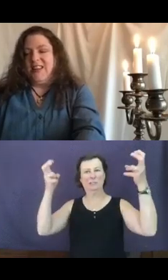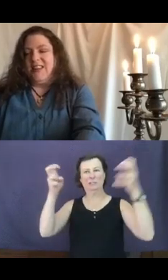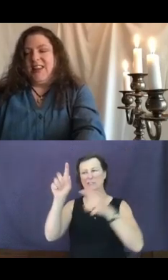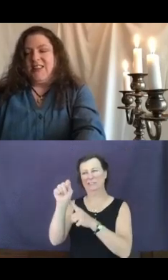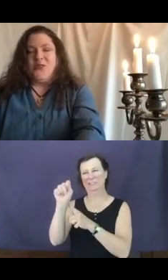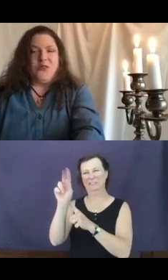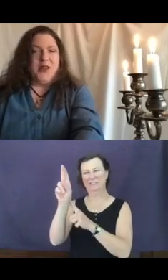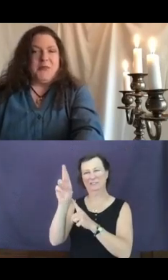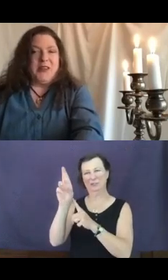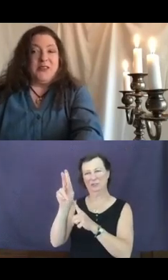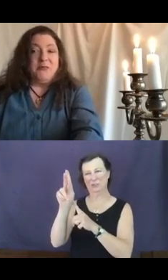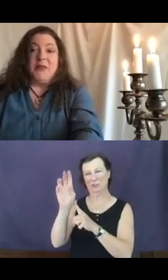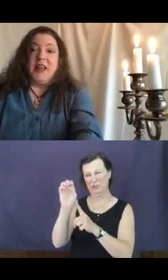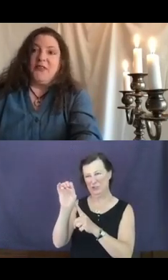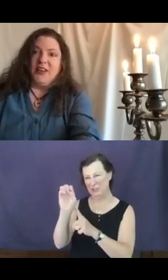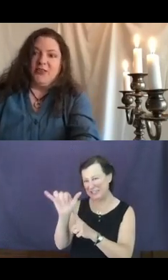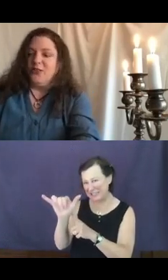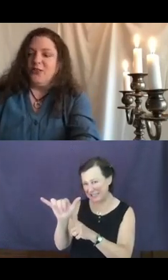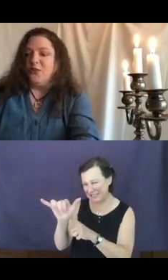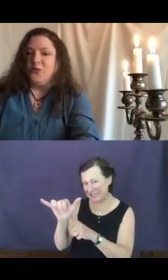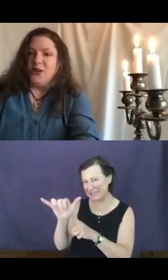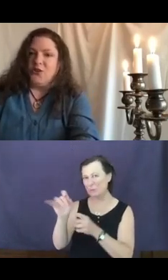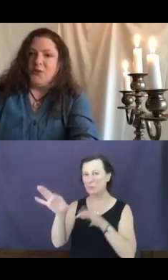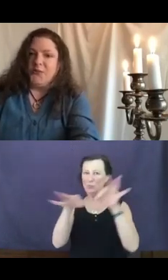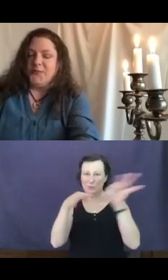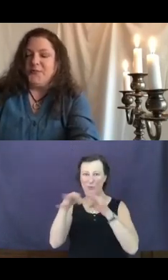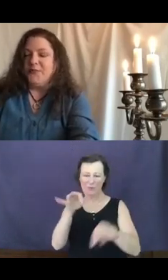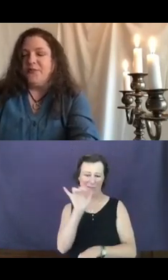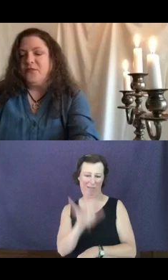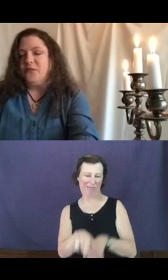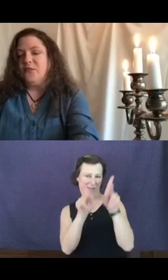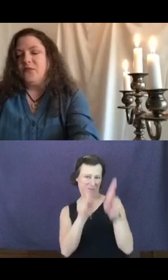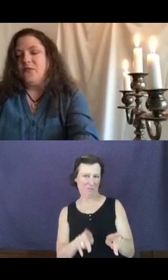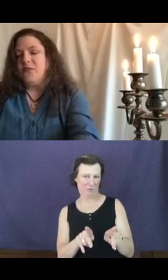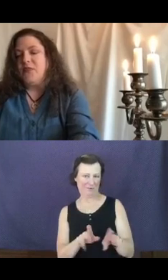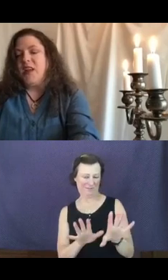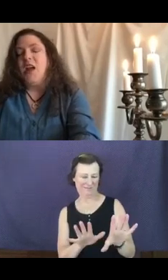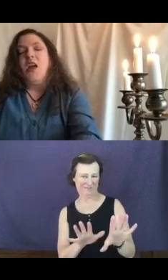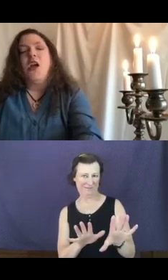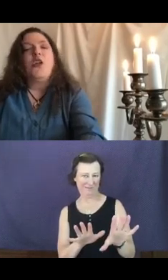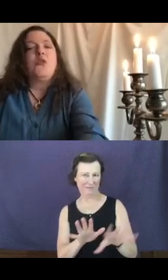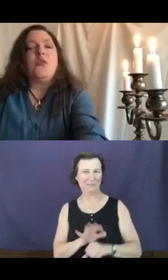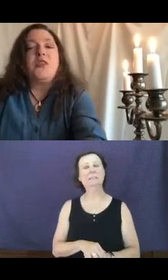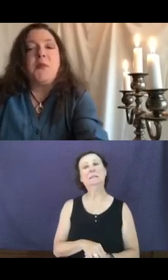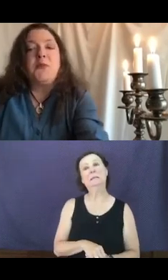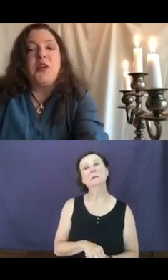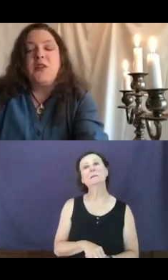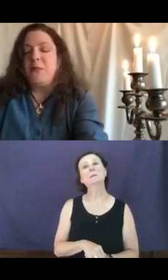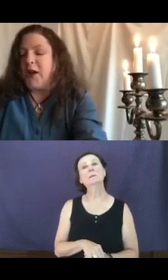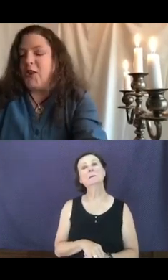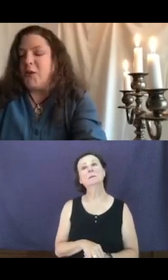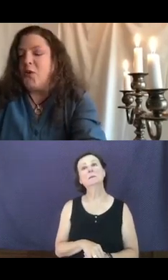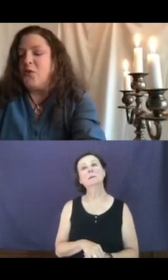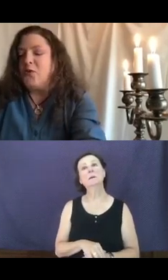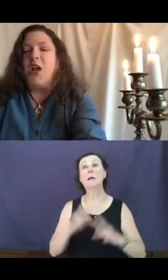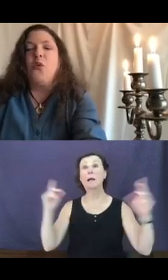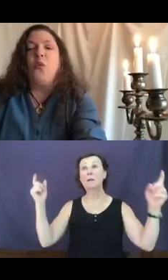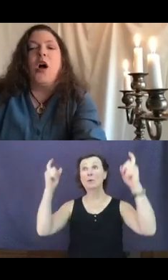in describing this benevolent creature. The reception by the moonlight was